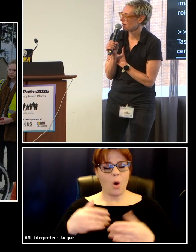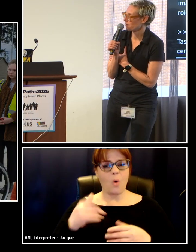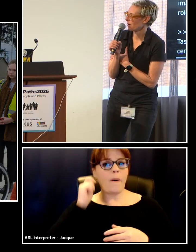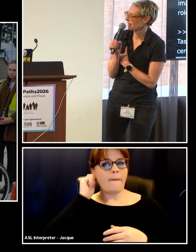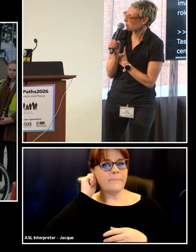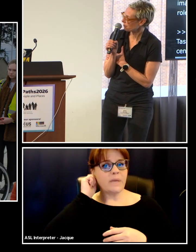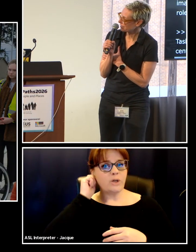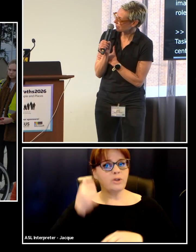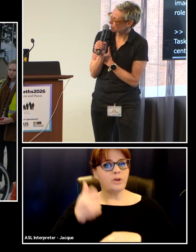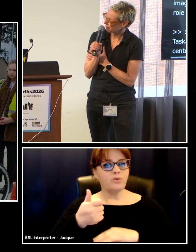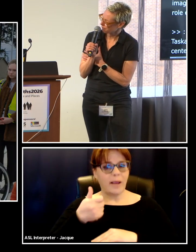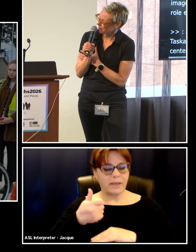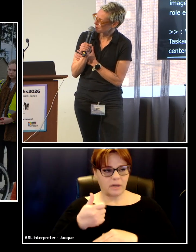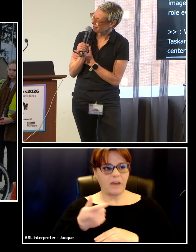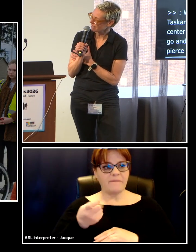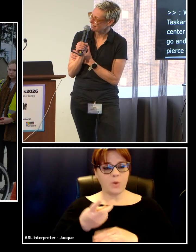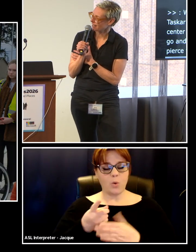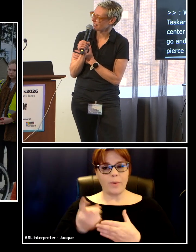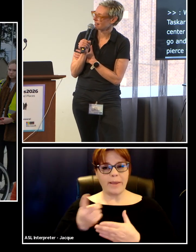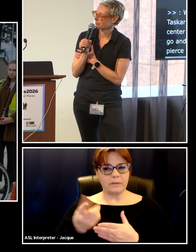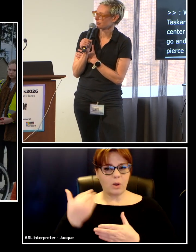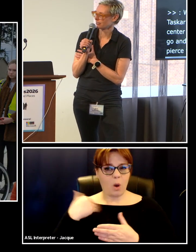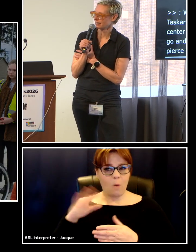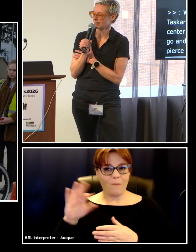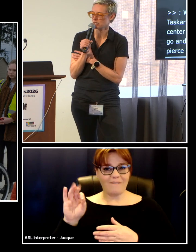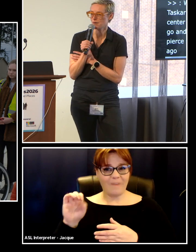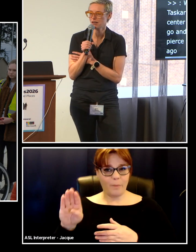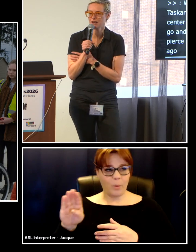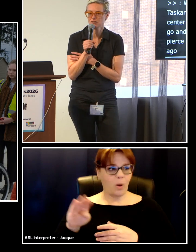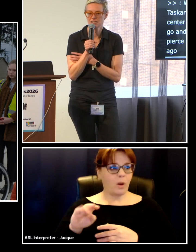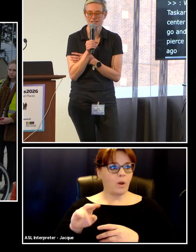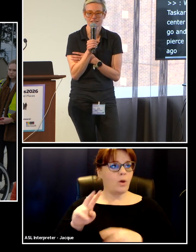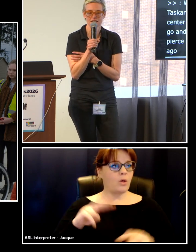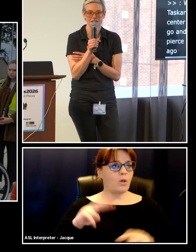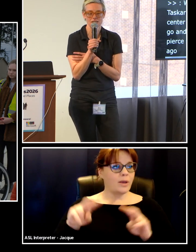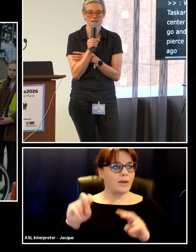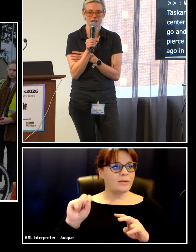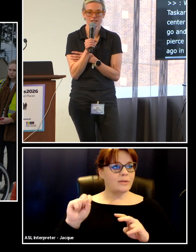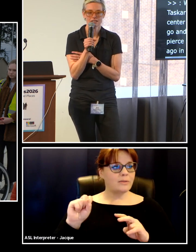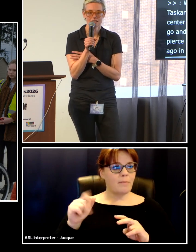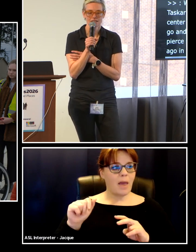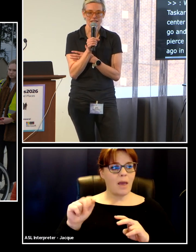um a couple weeks ago in February uh looking at the Spanaway Transit Center and some of the